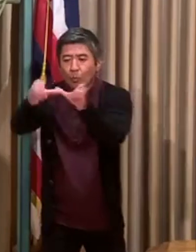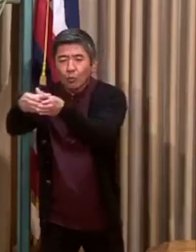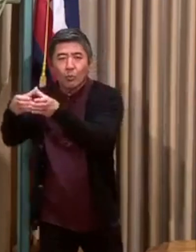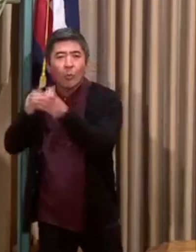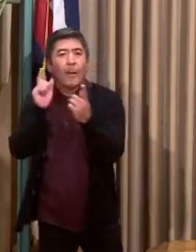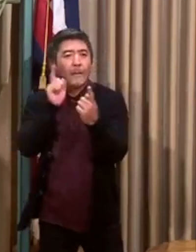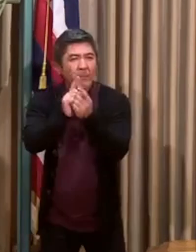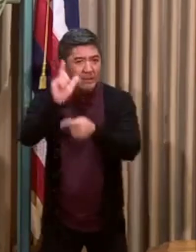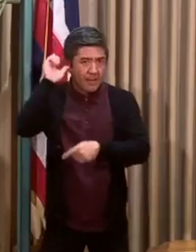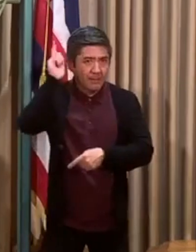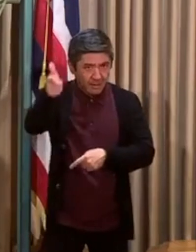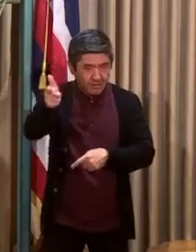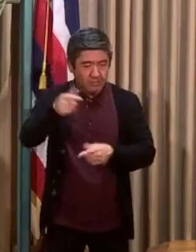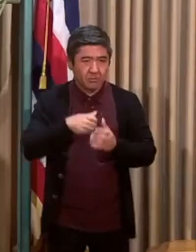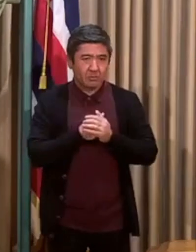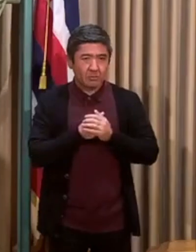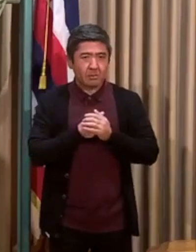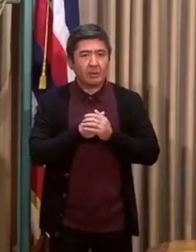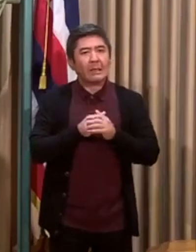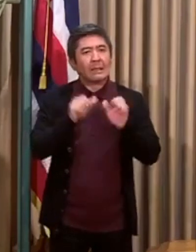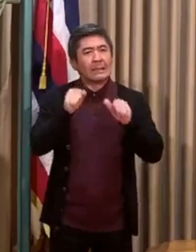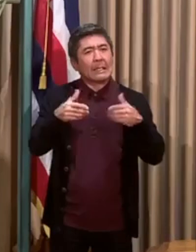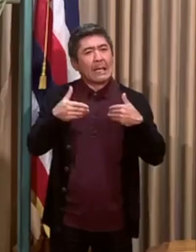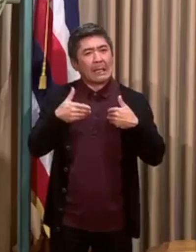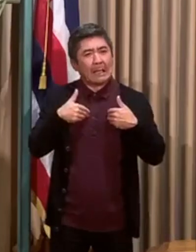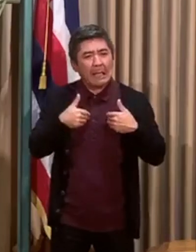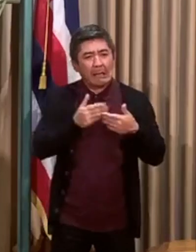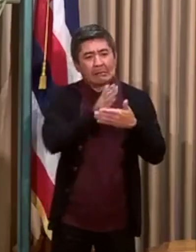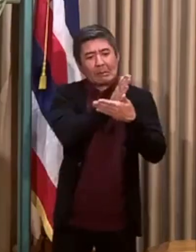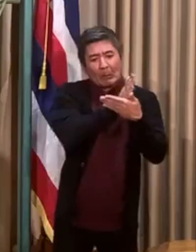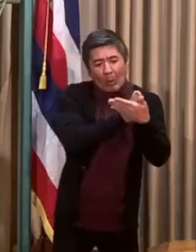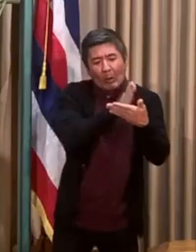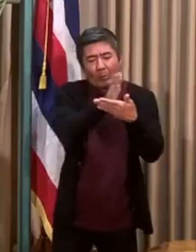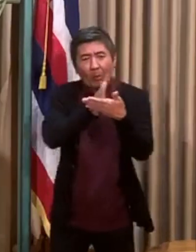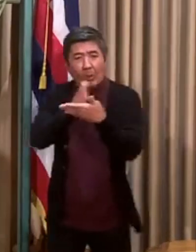We can also add sections, so that if we exceed the capacity of one room,